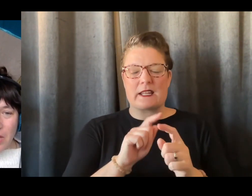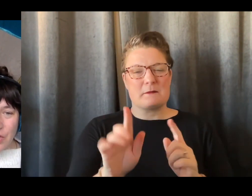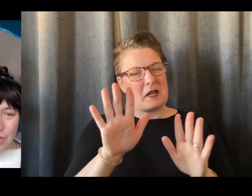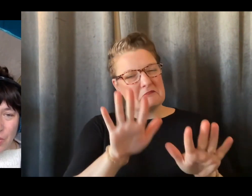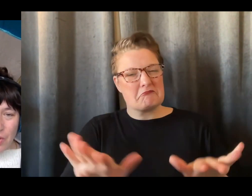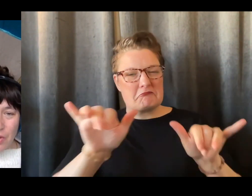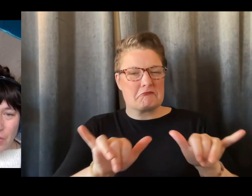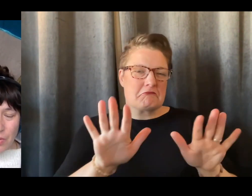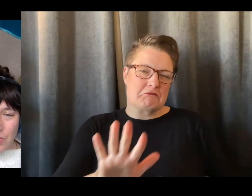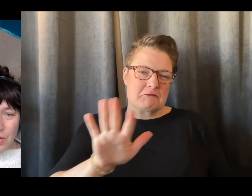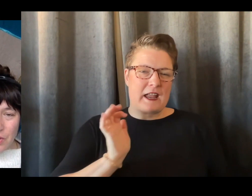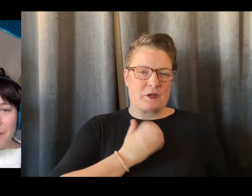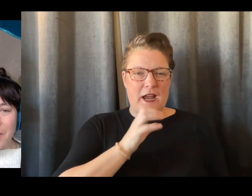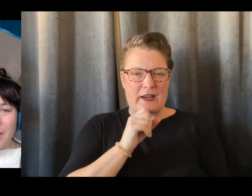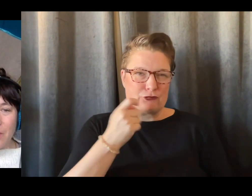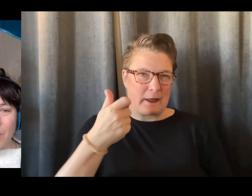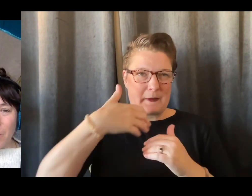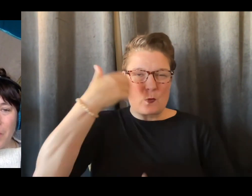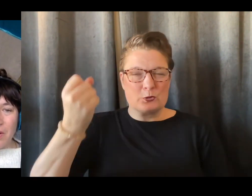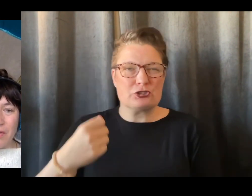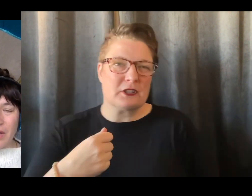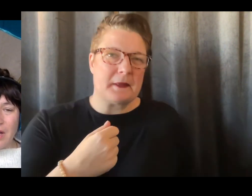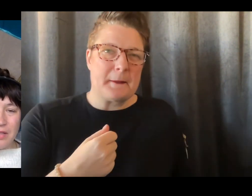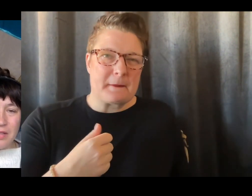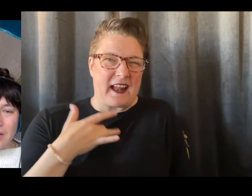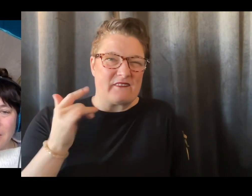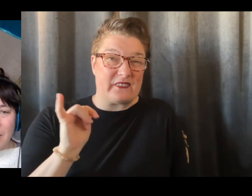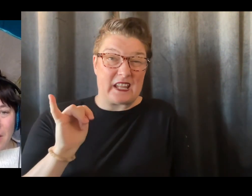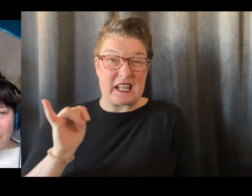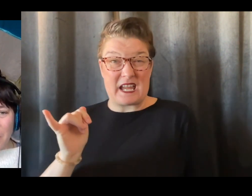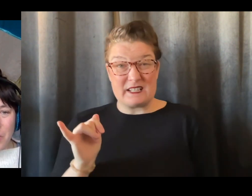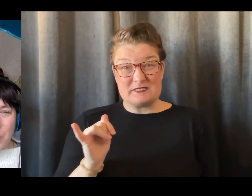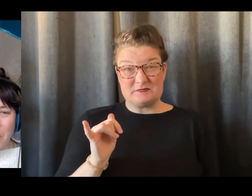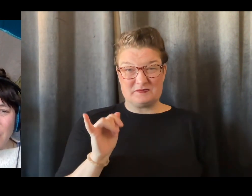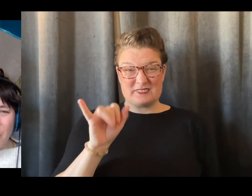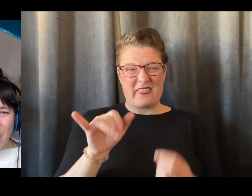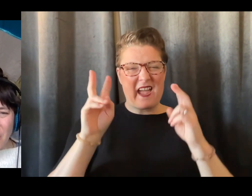I feel like a bit of like us in this kind of in between generation, like between